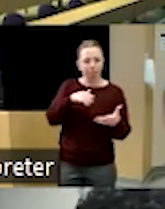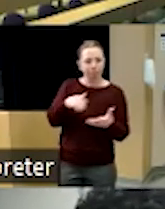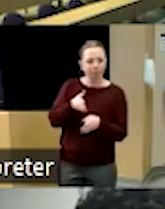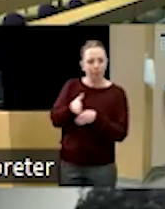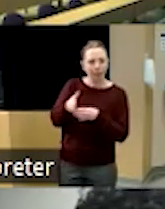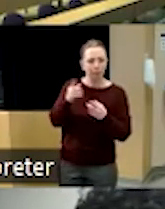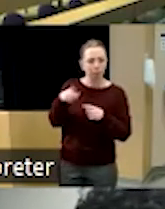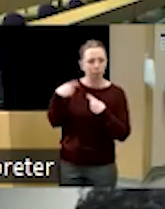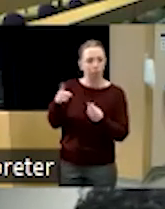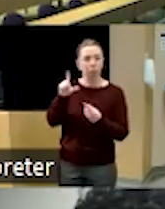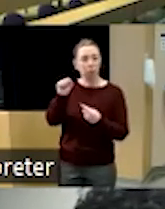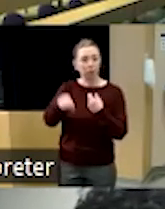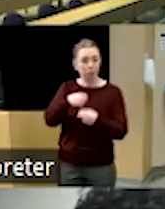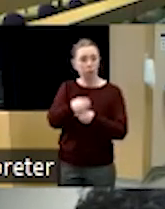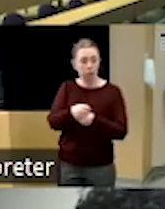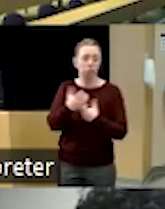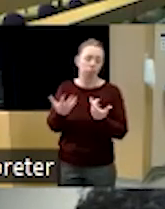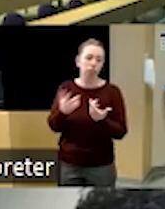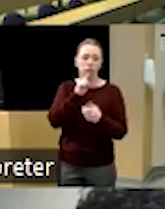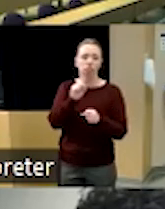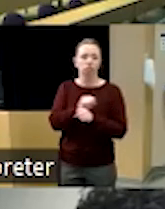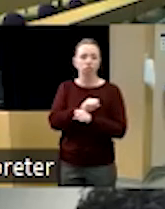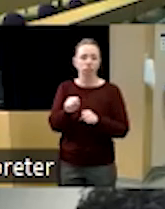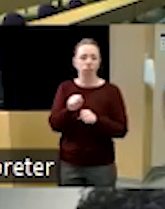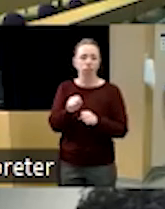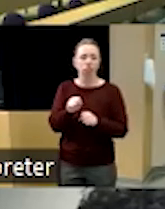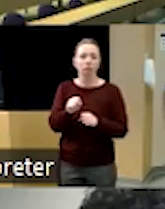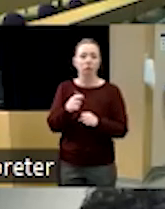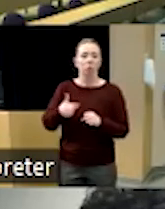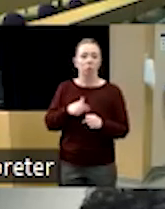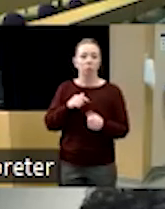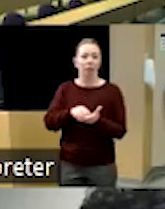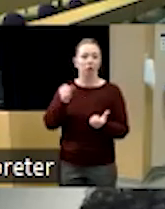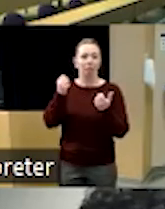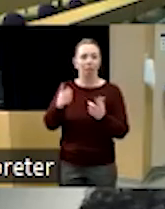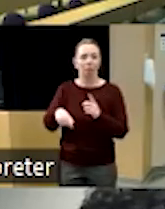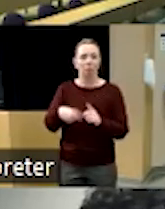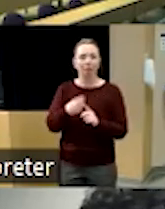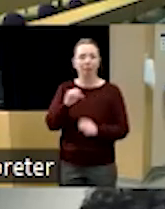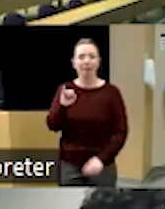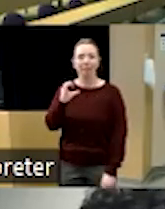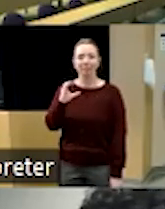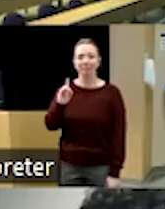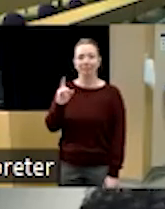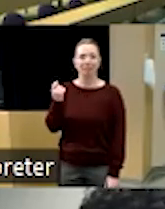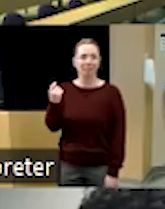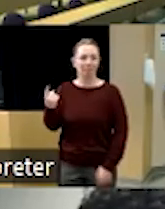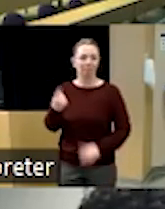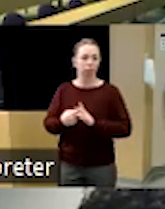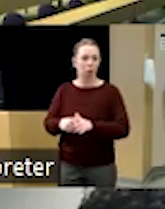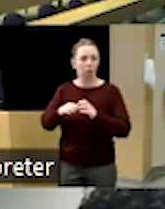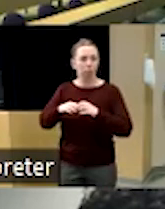was a big um there was a big step forward when the icd-11 was actually introduced because before this